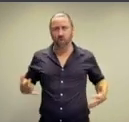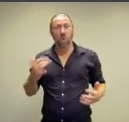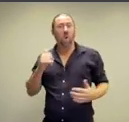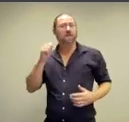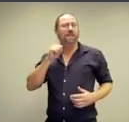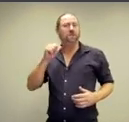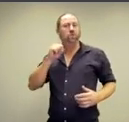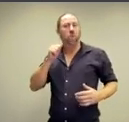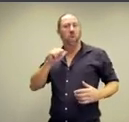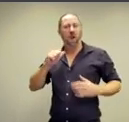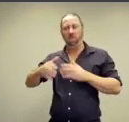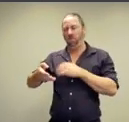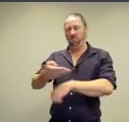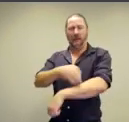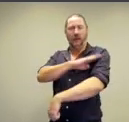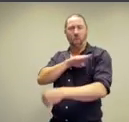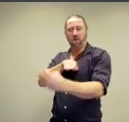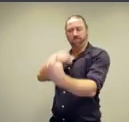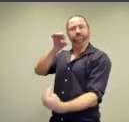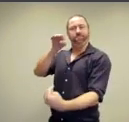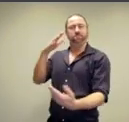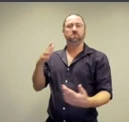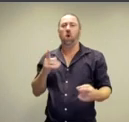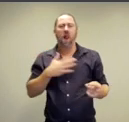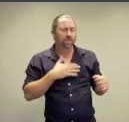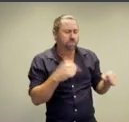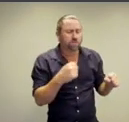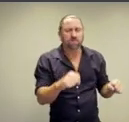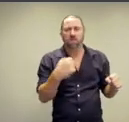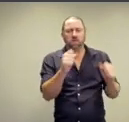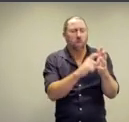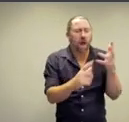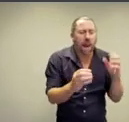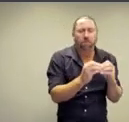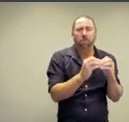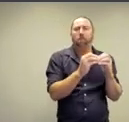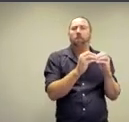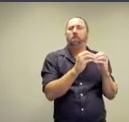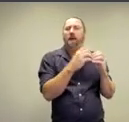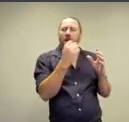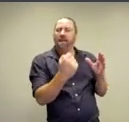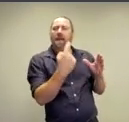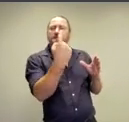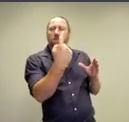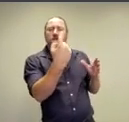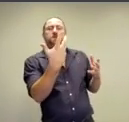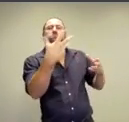appropriation of sexual power. Sometimes a love of motorcycles, motorcycle clubs and